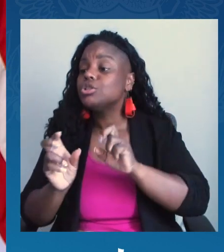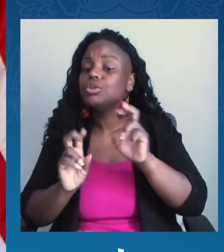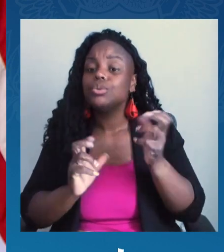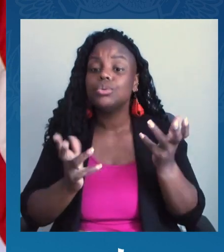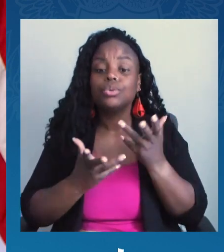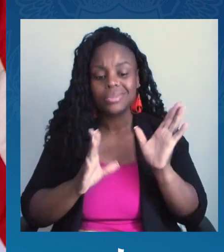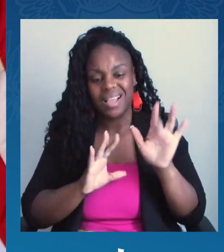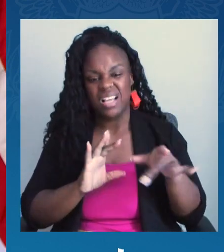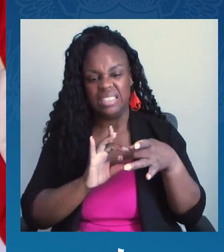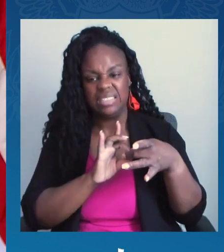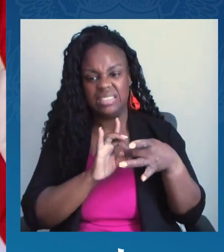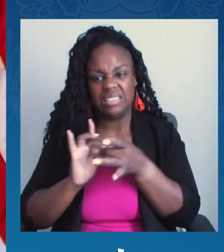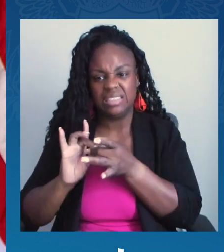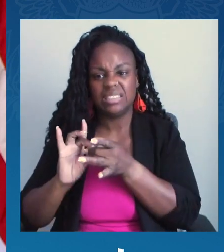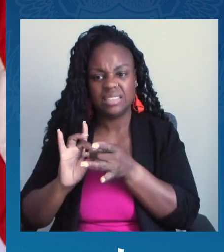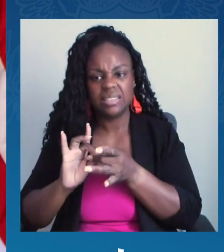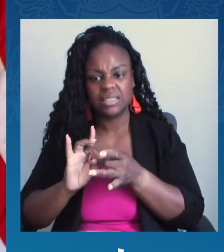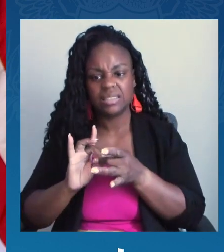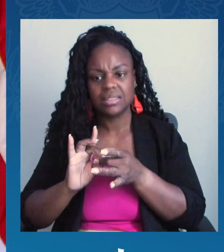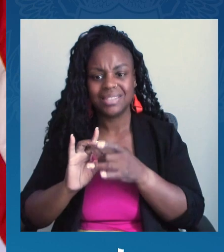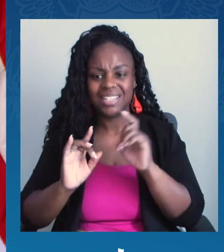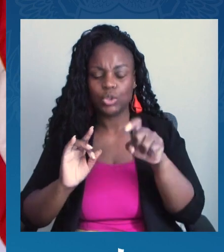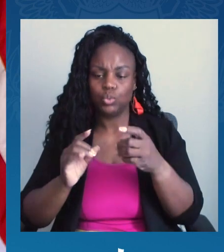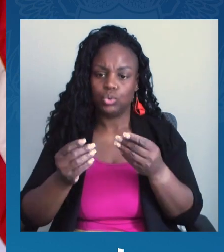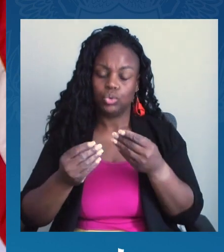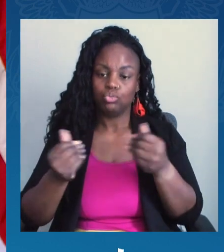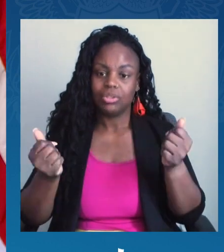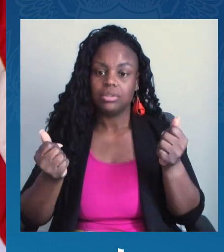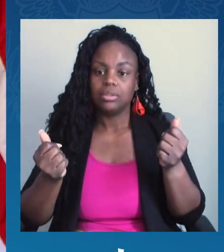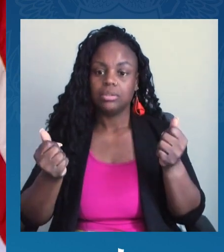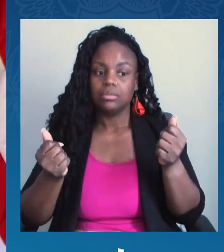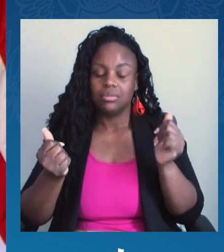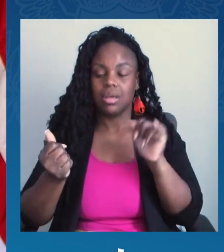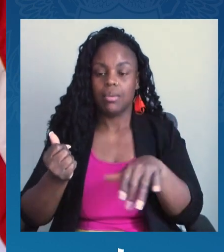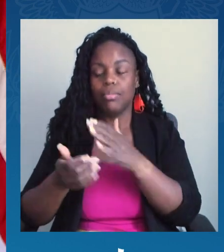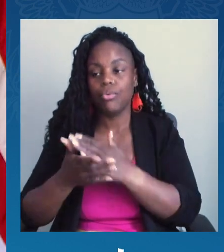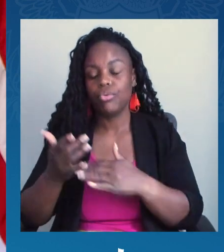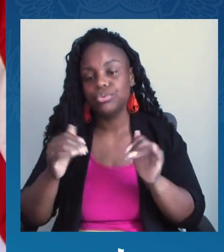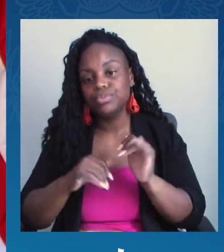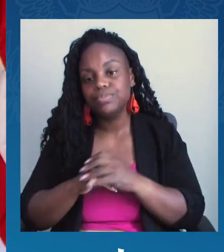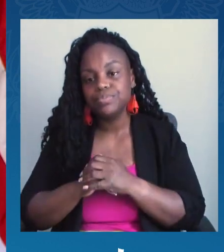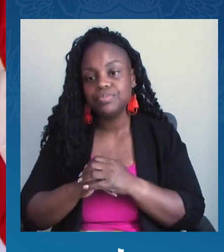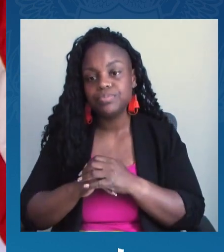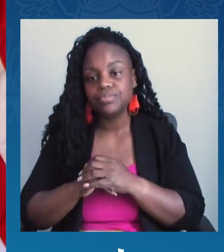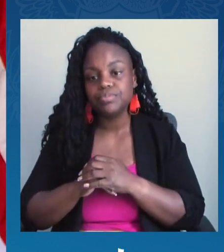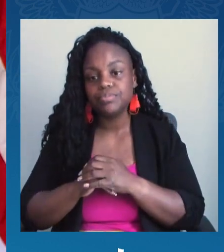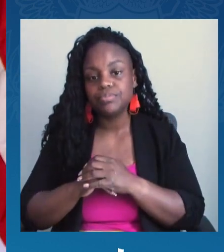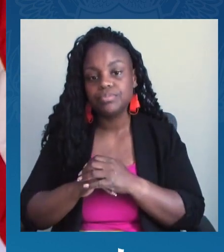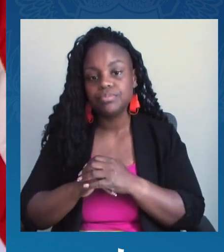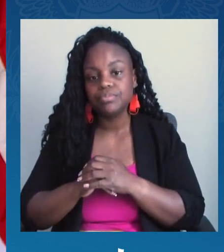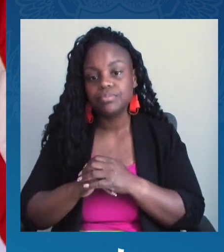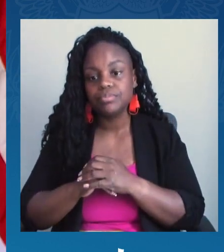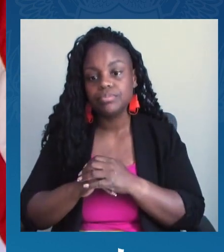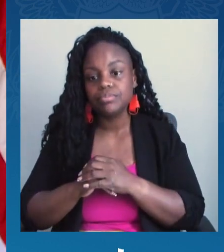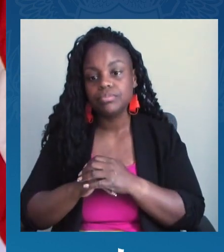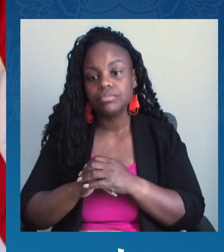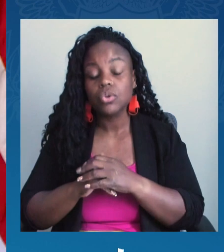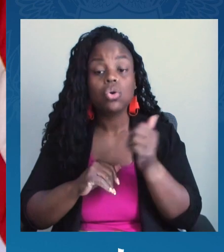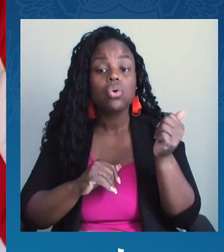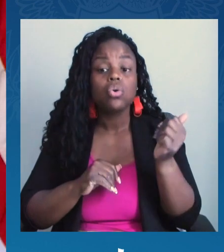that also need to be addressed in terms of what it causes, in terms of the mental health impact,